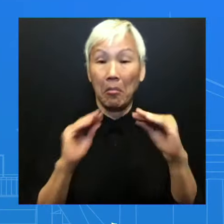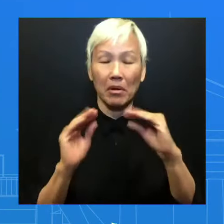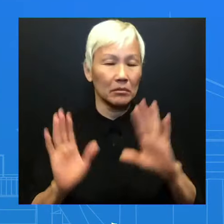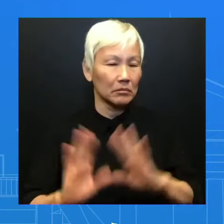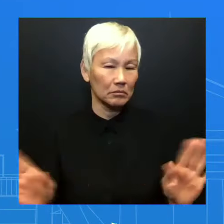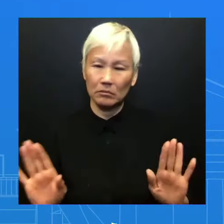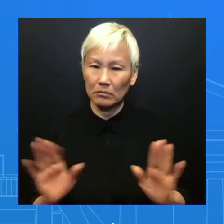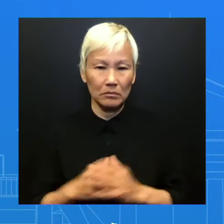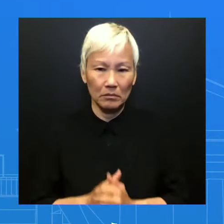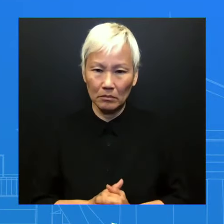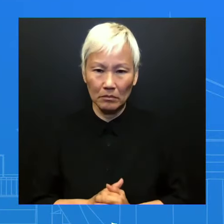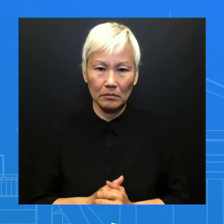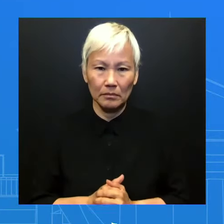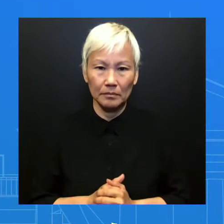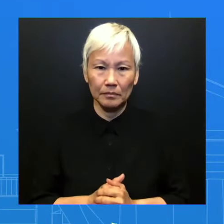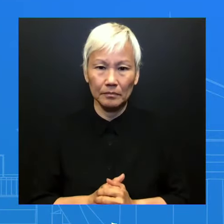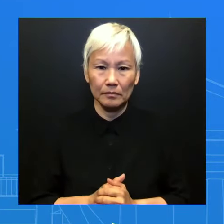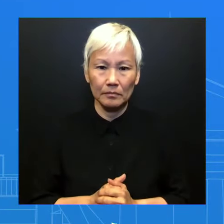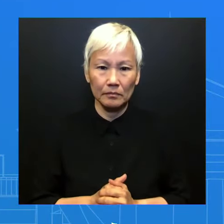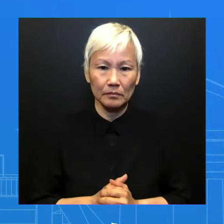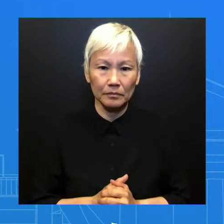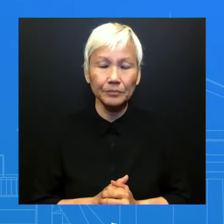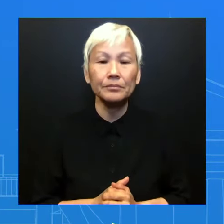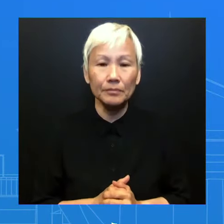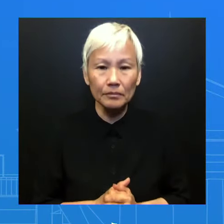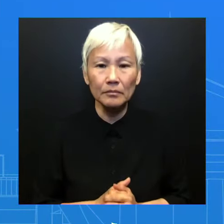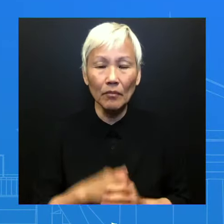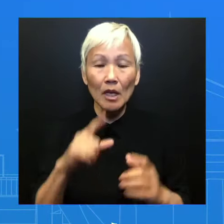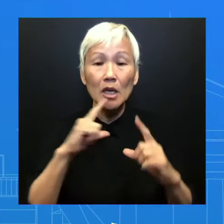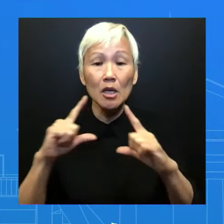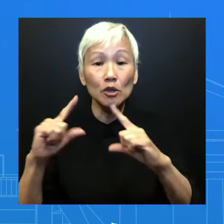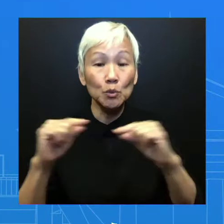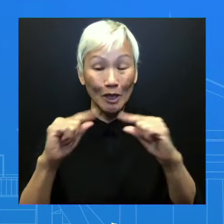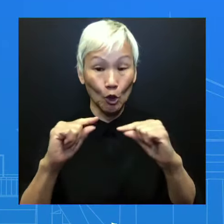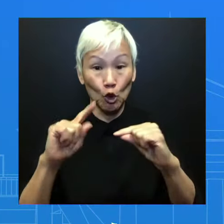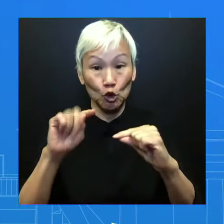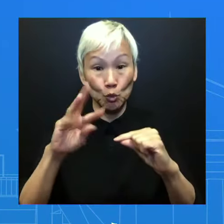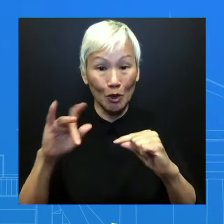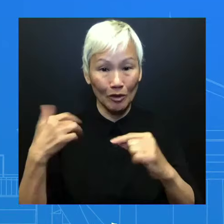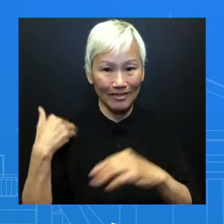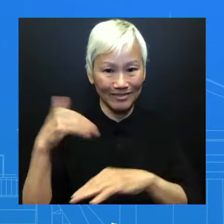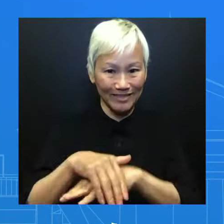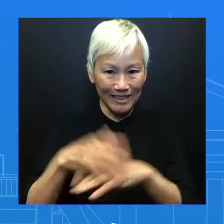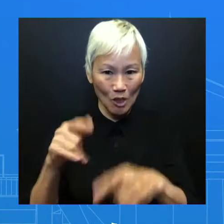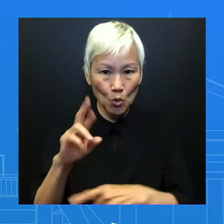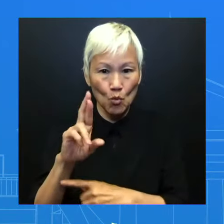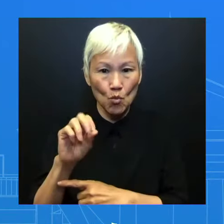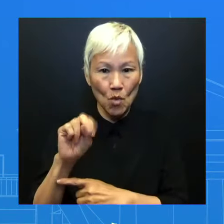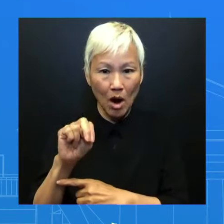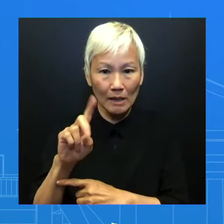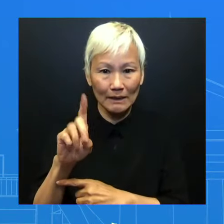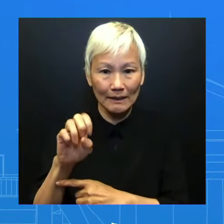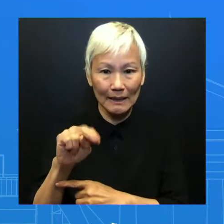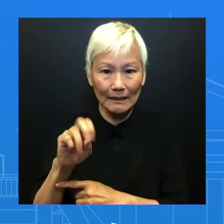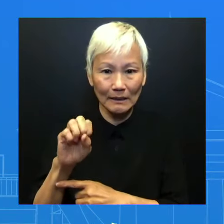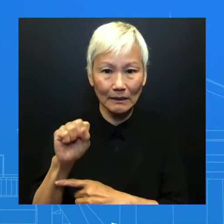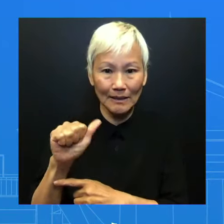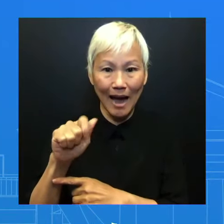As I was following Twitter last night, during the announcement of Ron DeSantis -- Ms. Jean-Pierre: How'd it go? The Press: -- and his candidacy, it appeared that there were some members of the President's team